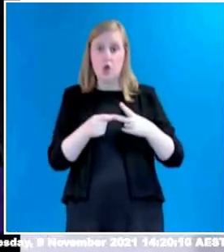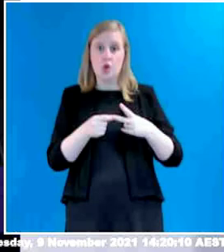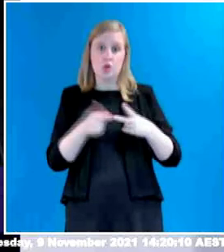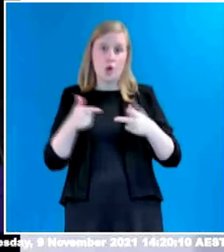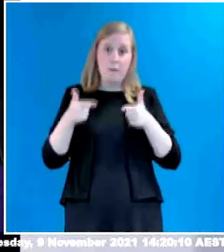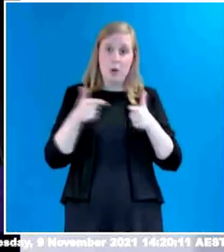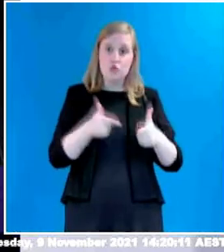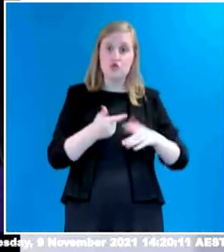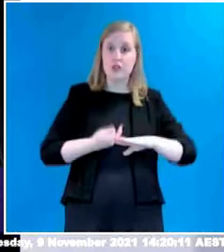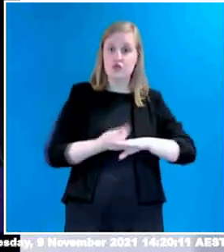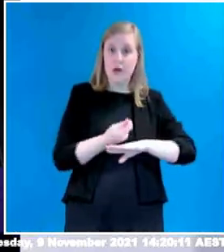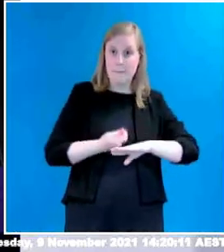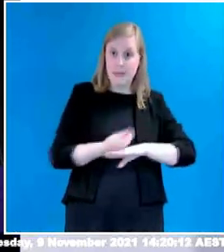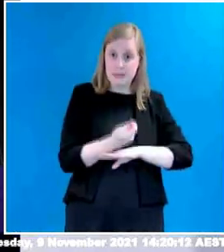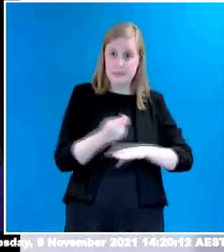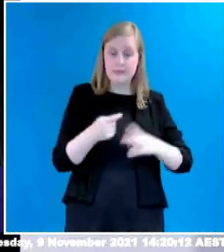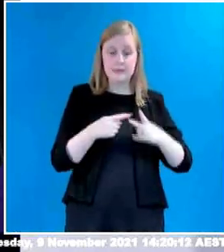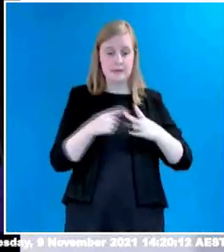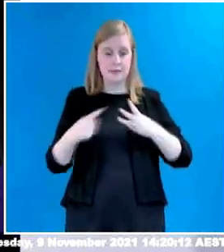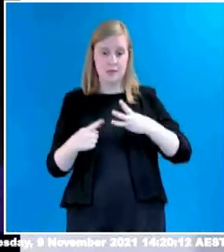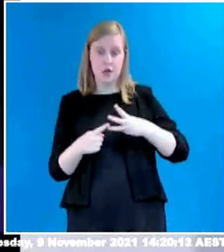Australian immigration process.